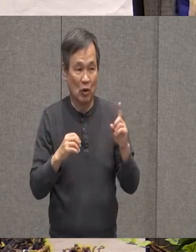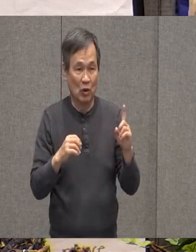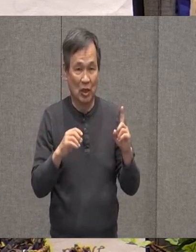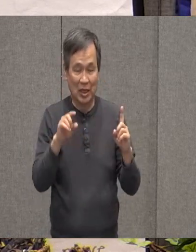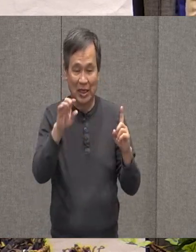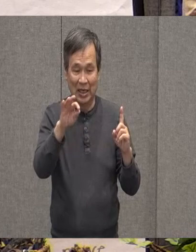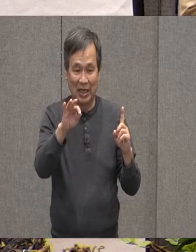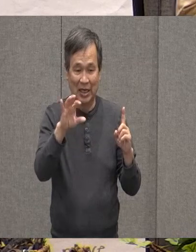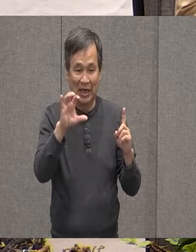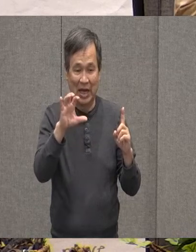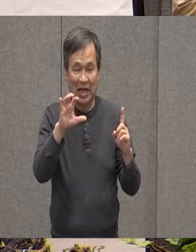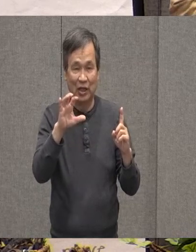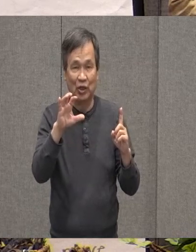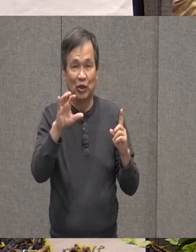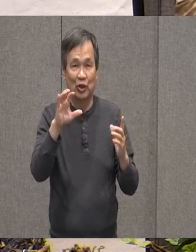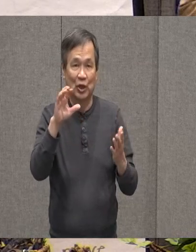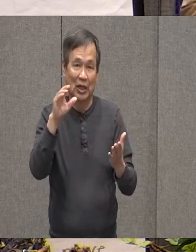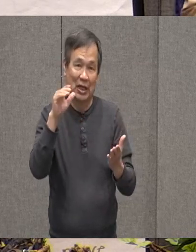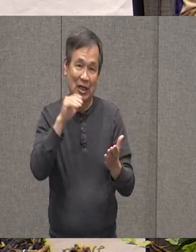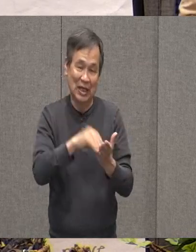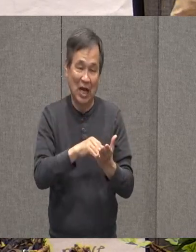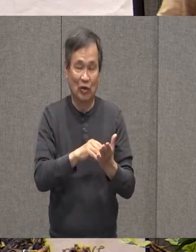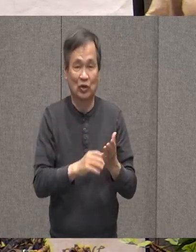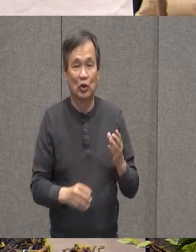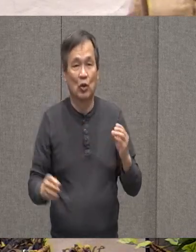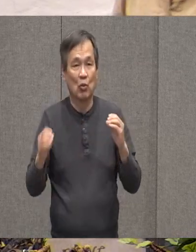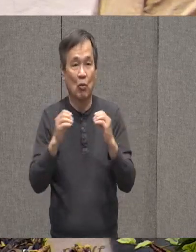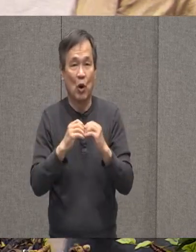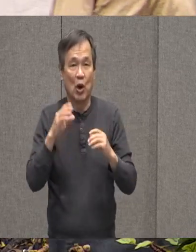900,000 more than one million.